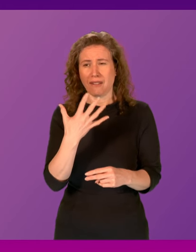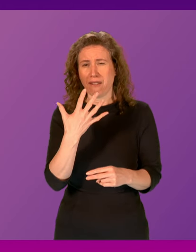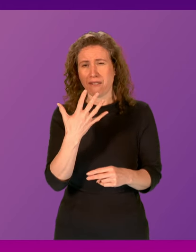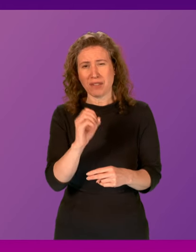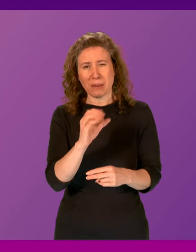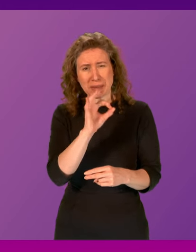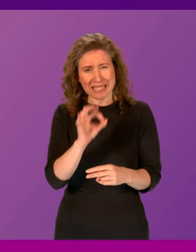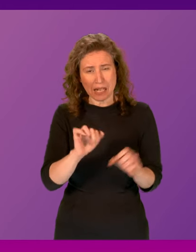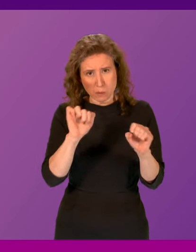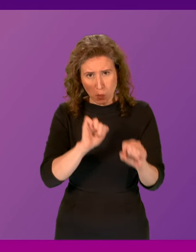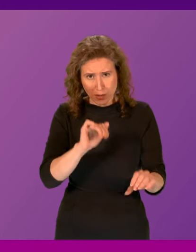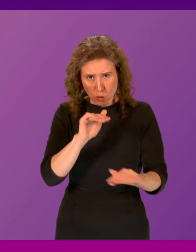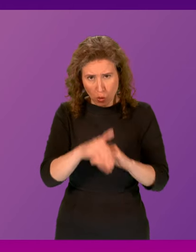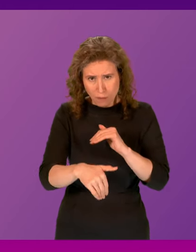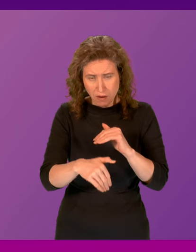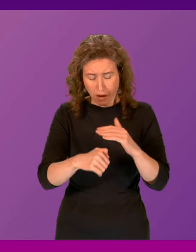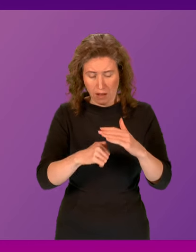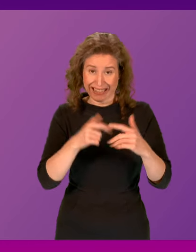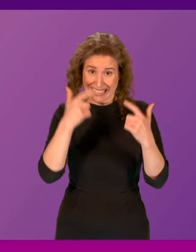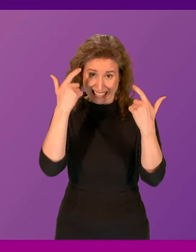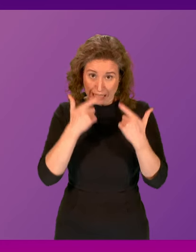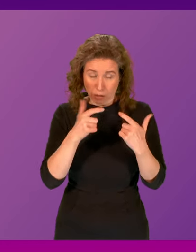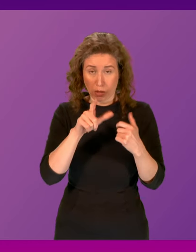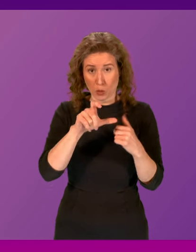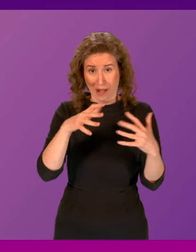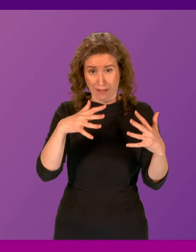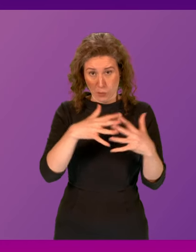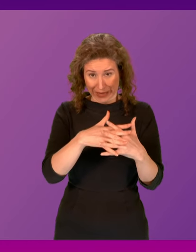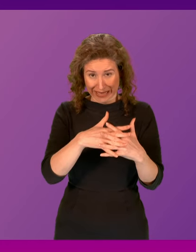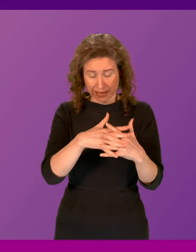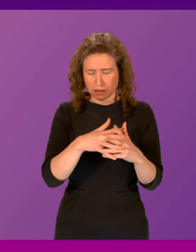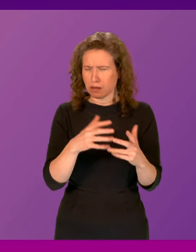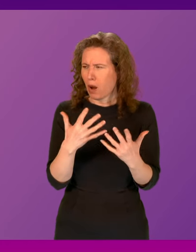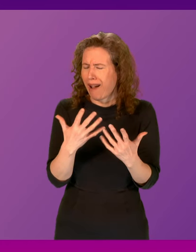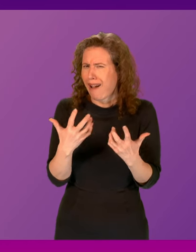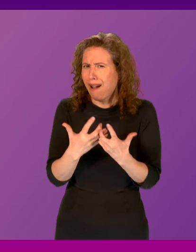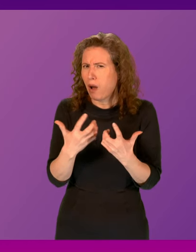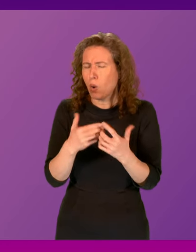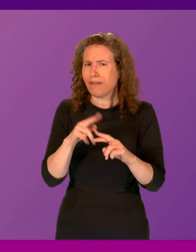been waiting for more than the legal 12 weeks. How does the First Minister respond to the comments